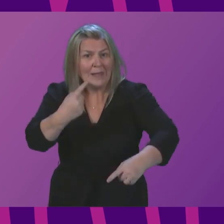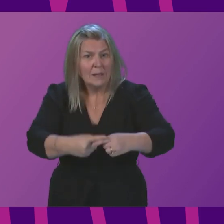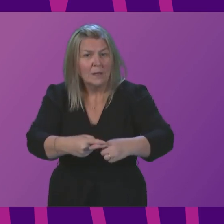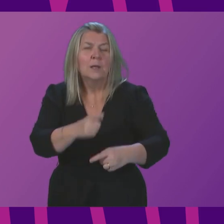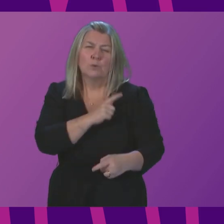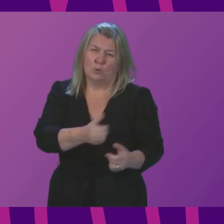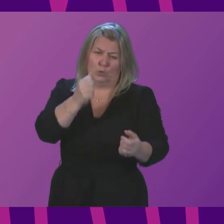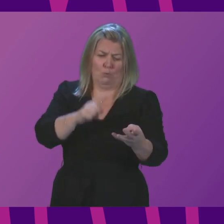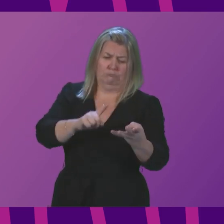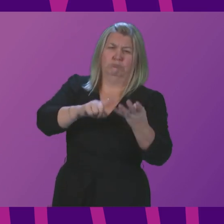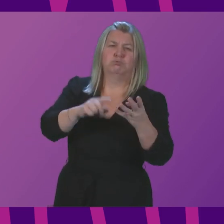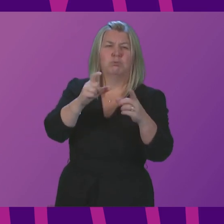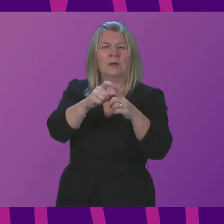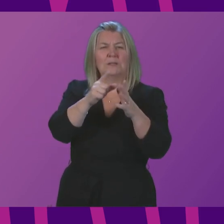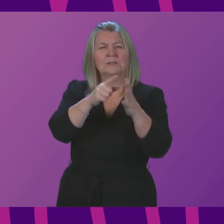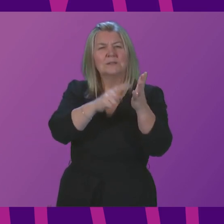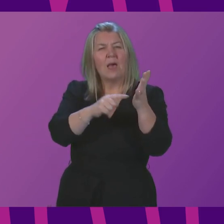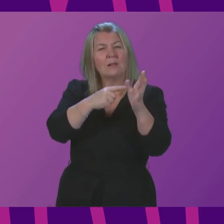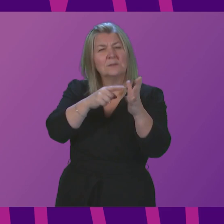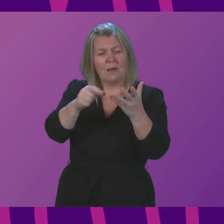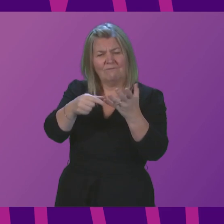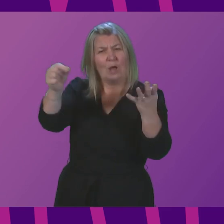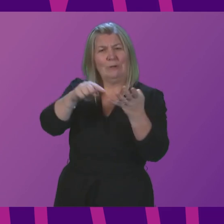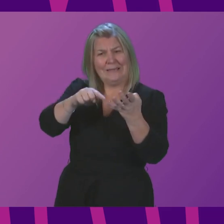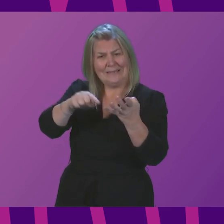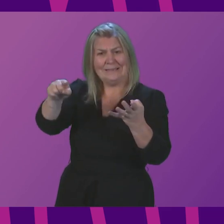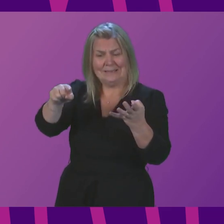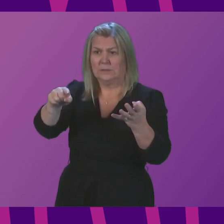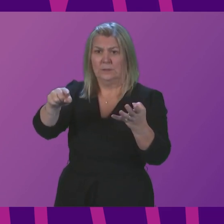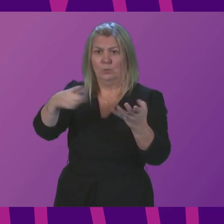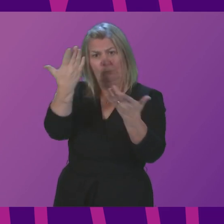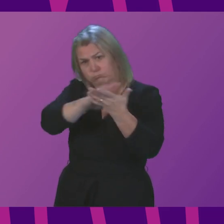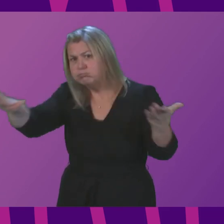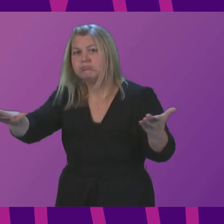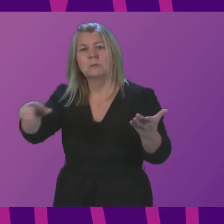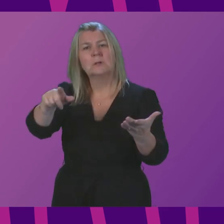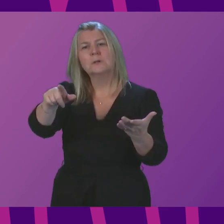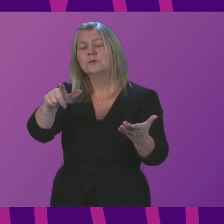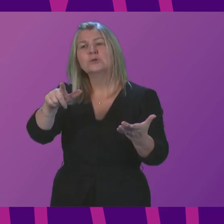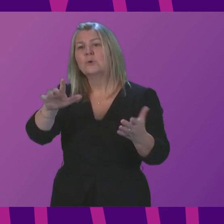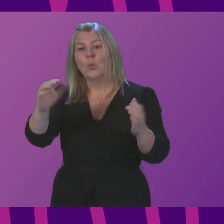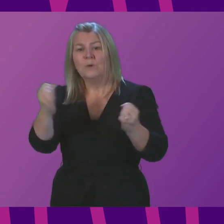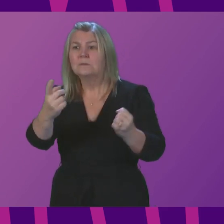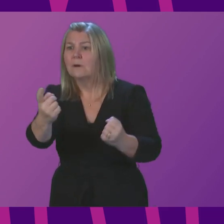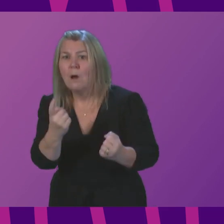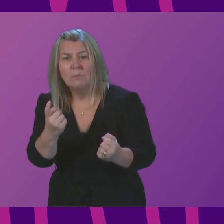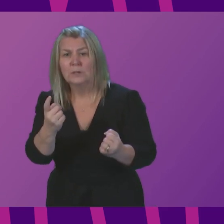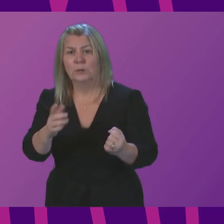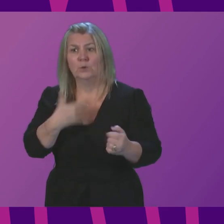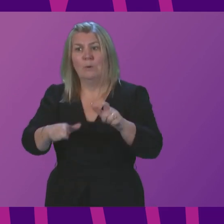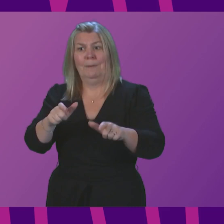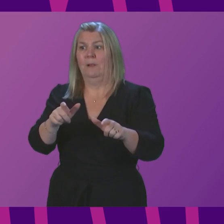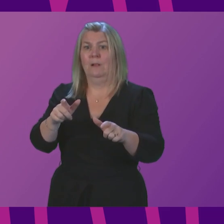and ensure that we will not head into winter with vulnerable people left unprotected?